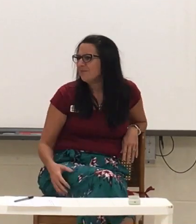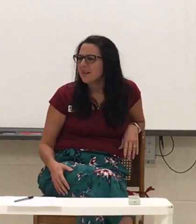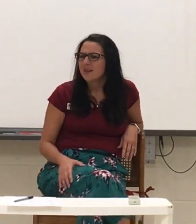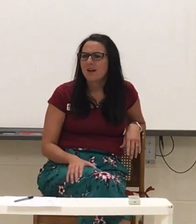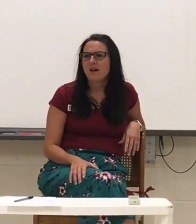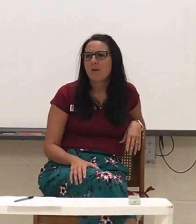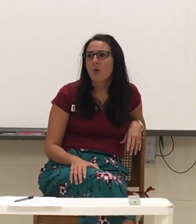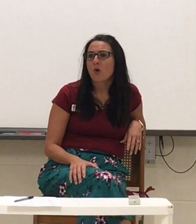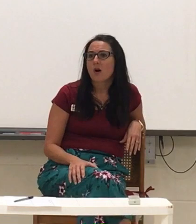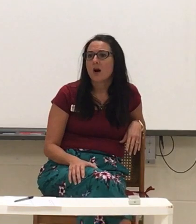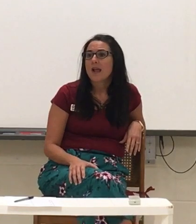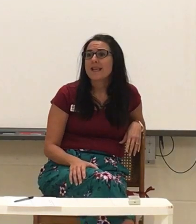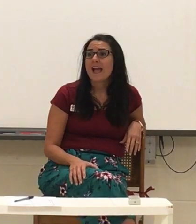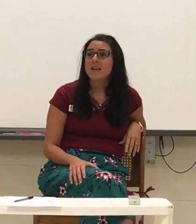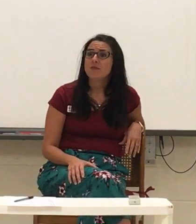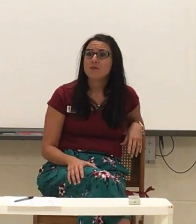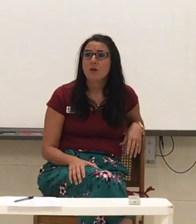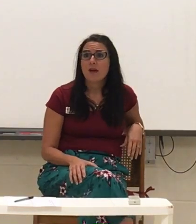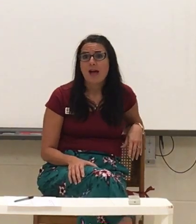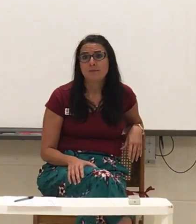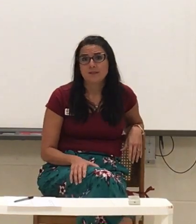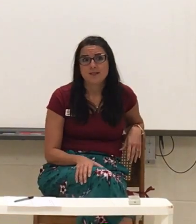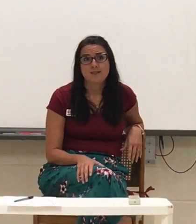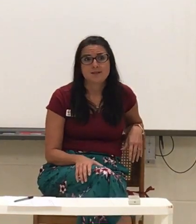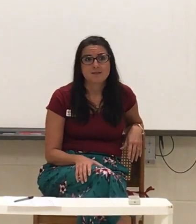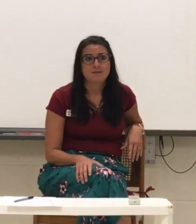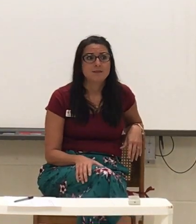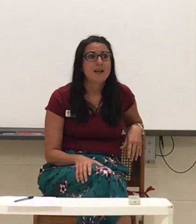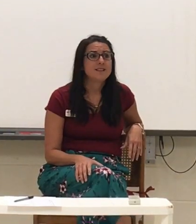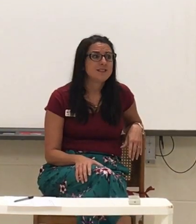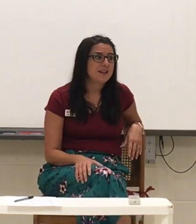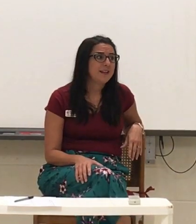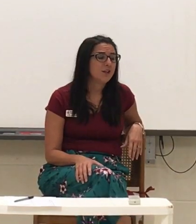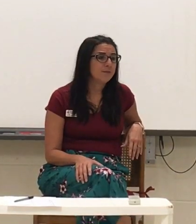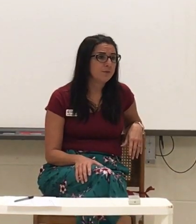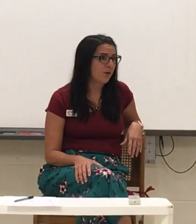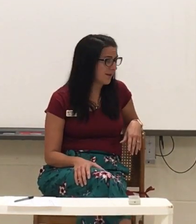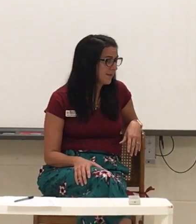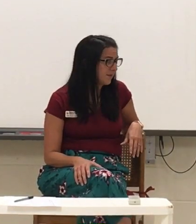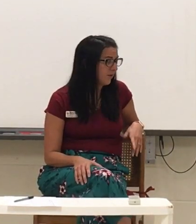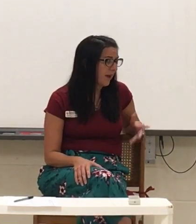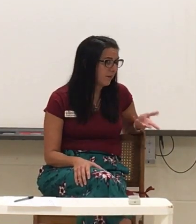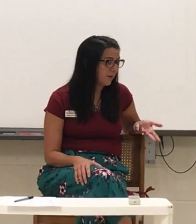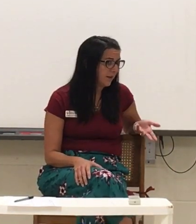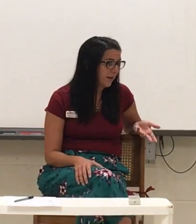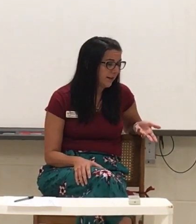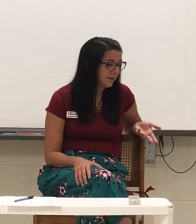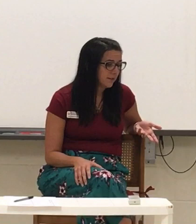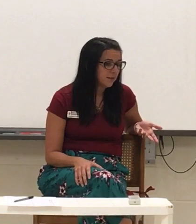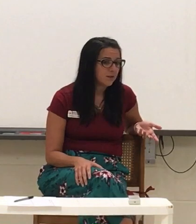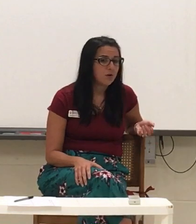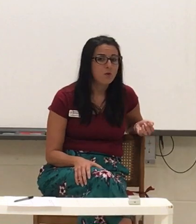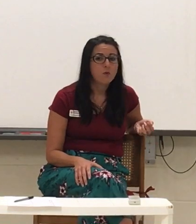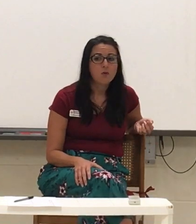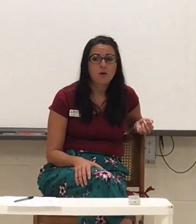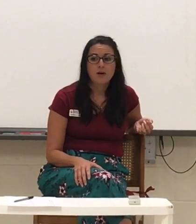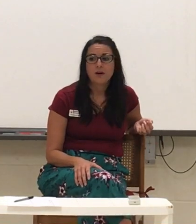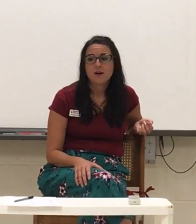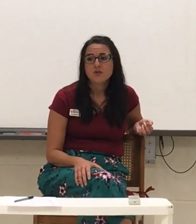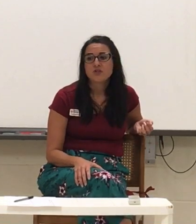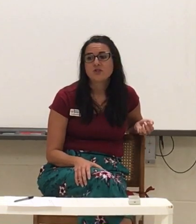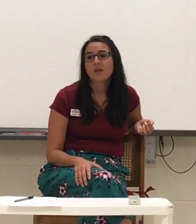or gave you both capitalists and said here memorize these vocabulary or stood